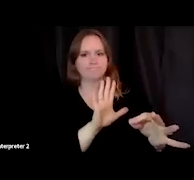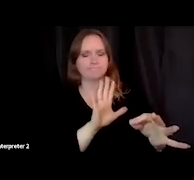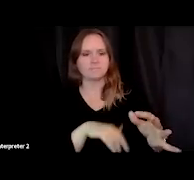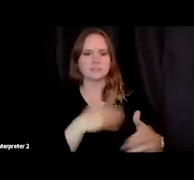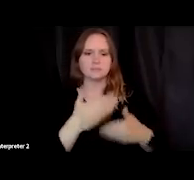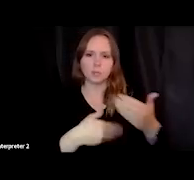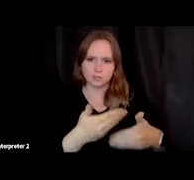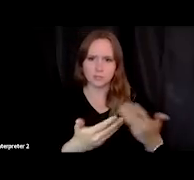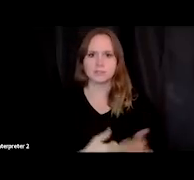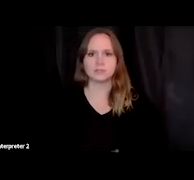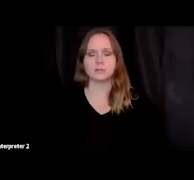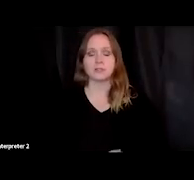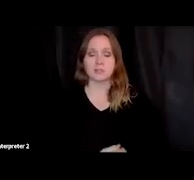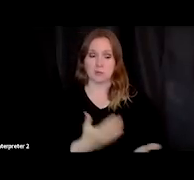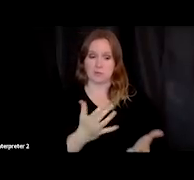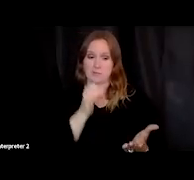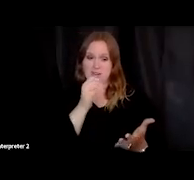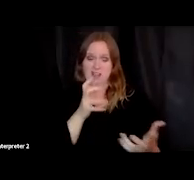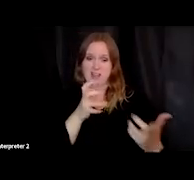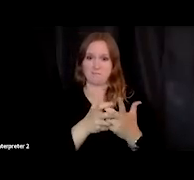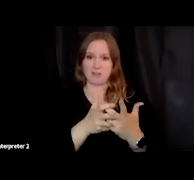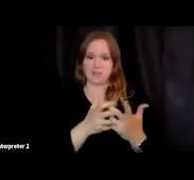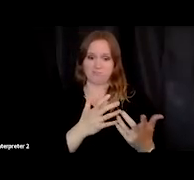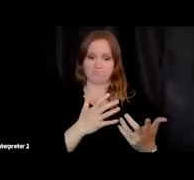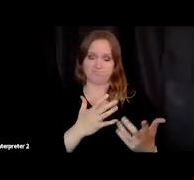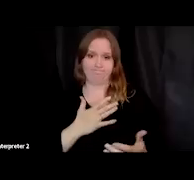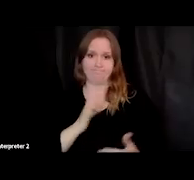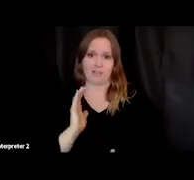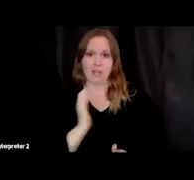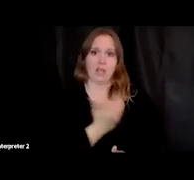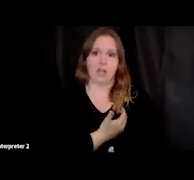to our standards, but we have to have some sort of level of agreement.